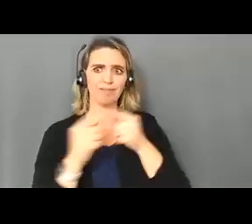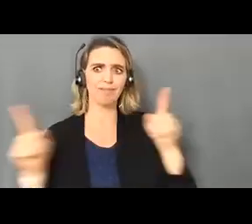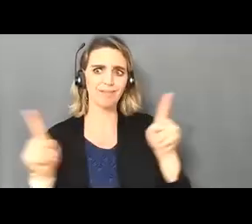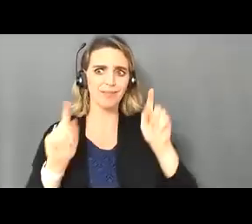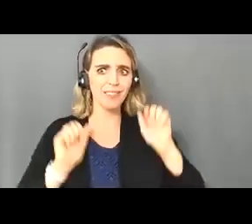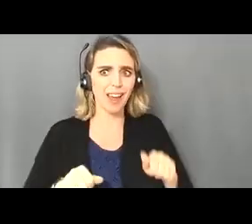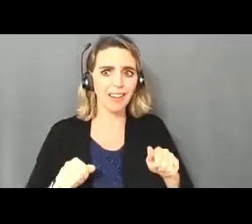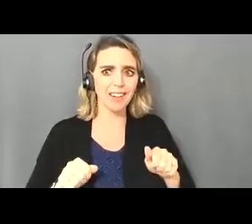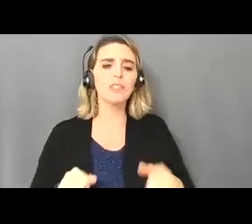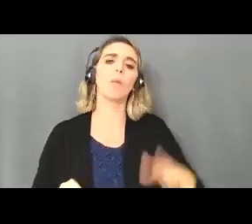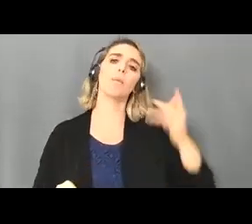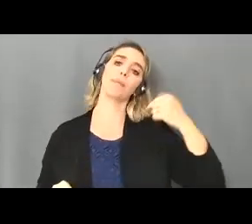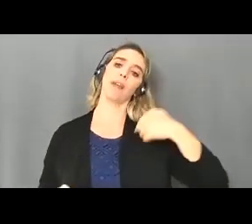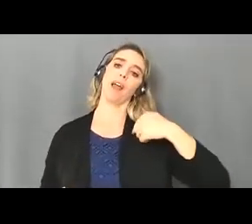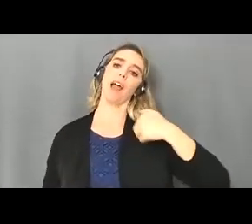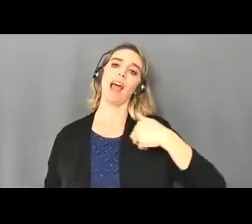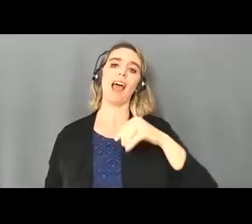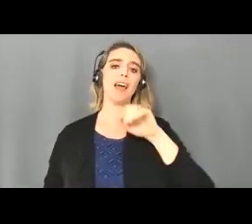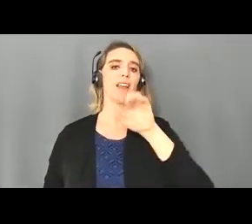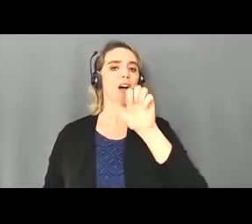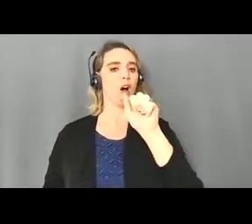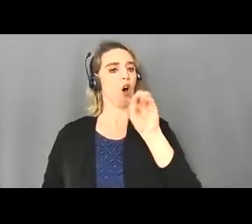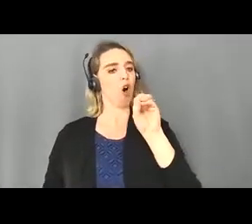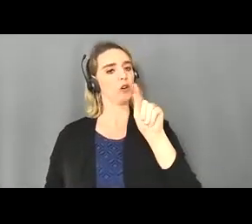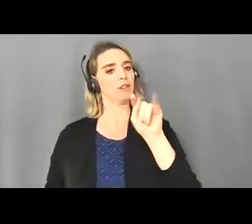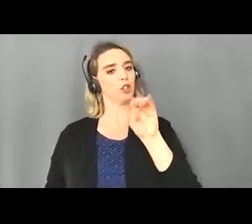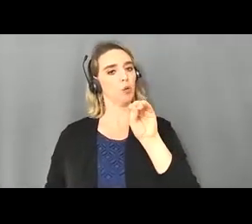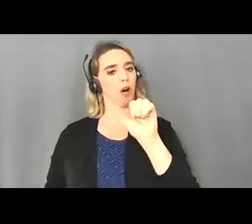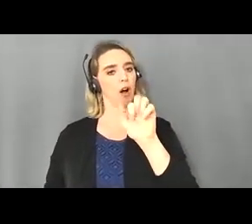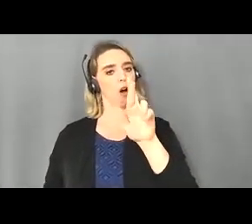if I had osteoarthritis and was thinking about